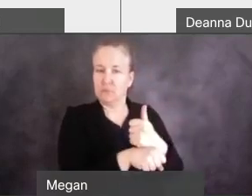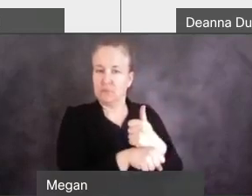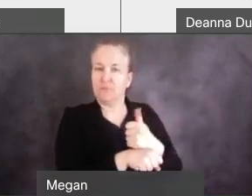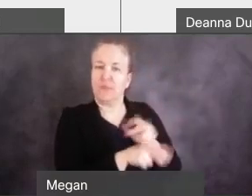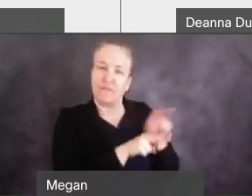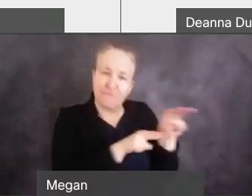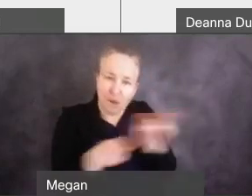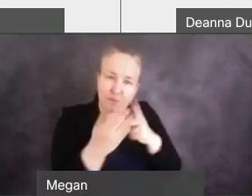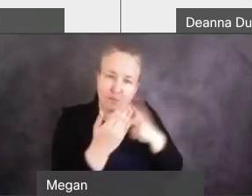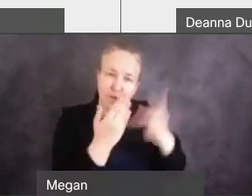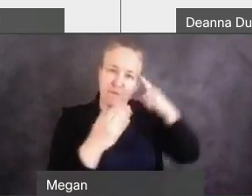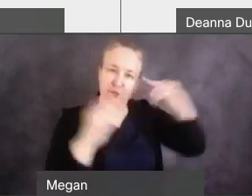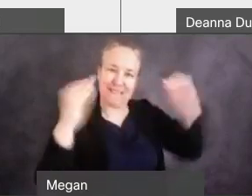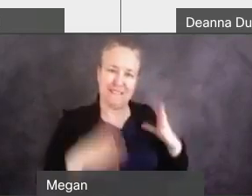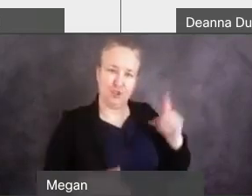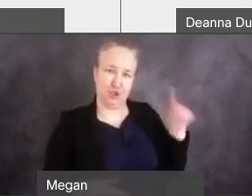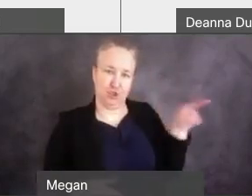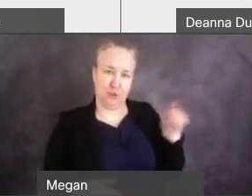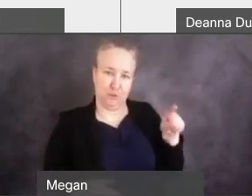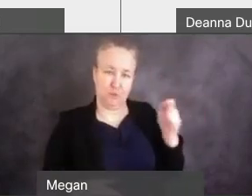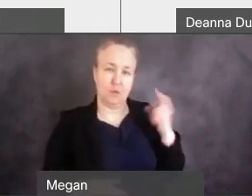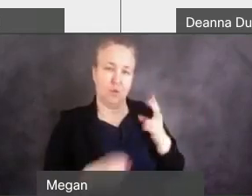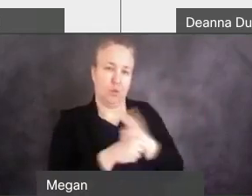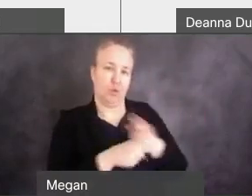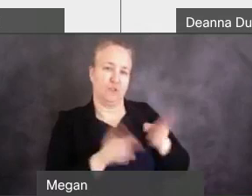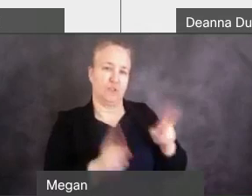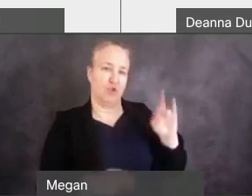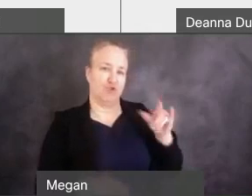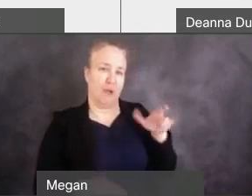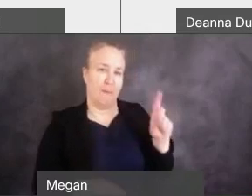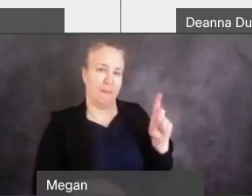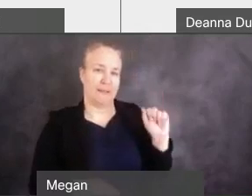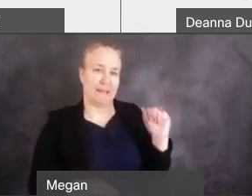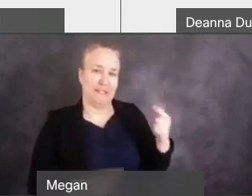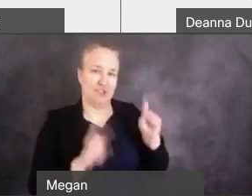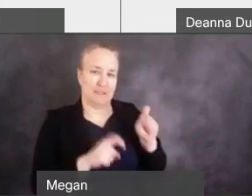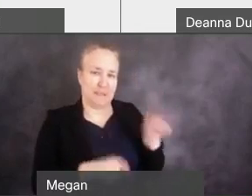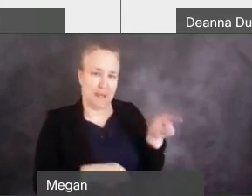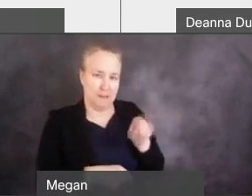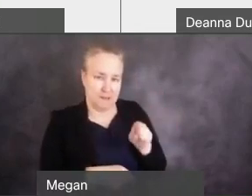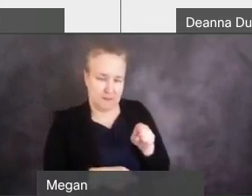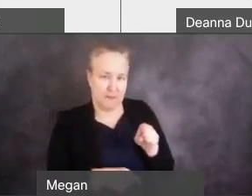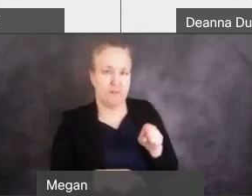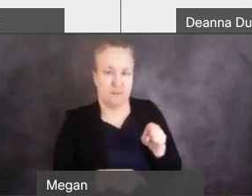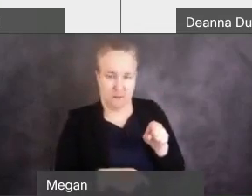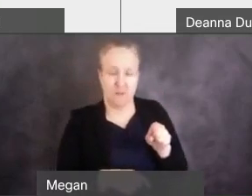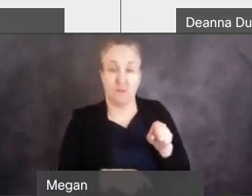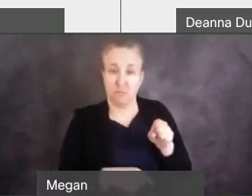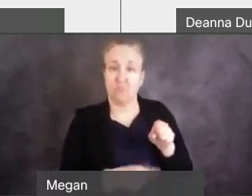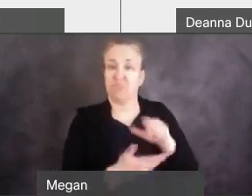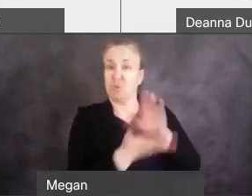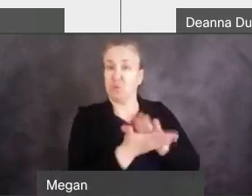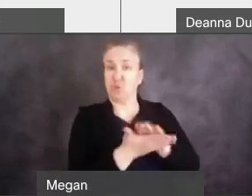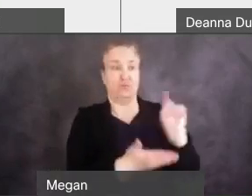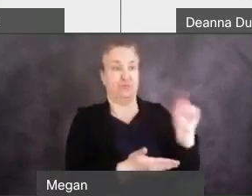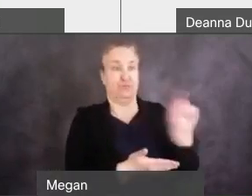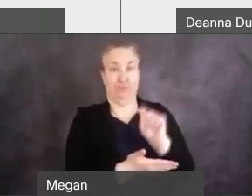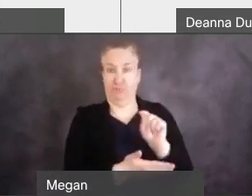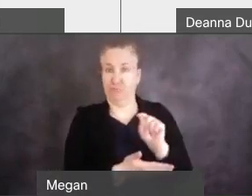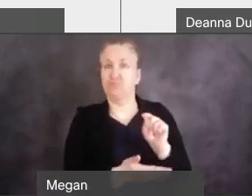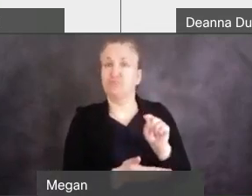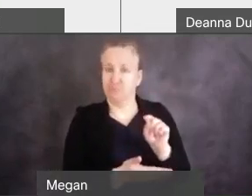their teachers using rapid antigen tests and these schools, for the most part, are testing teachers and